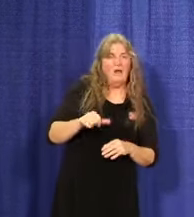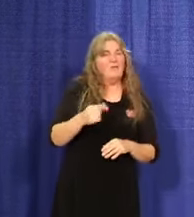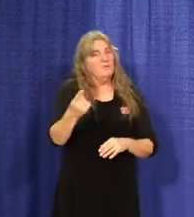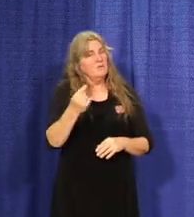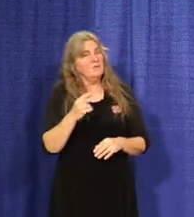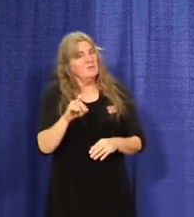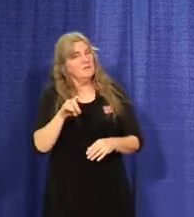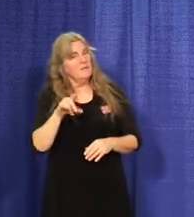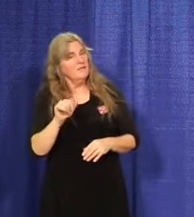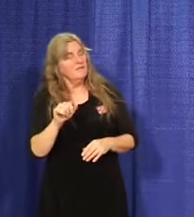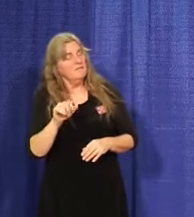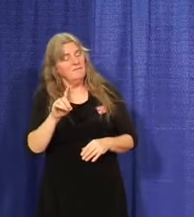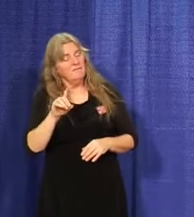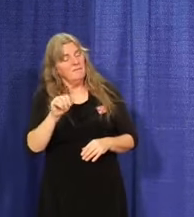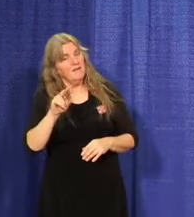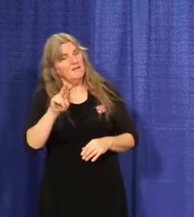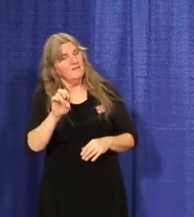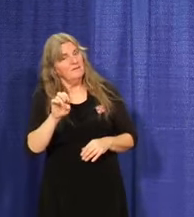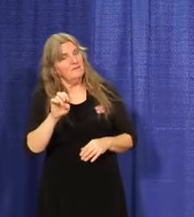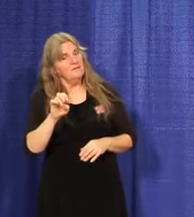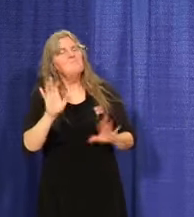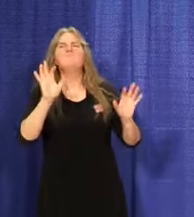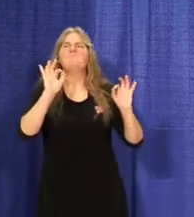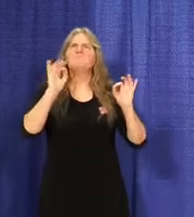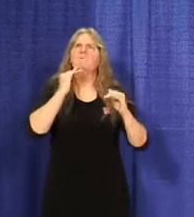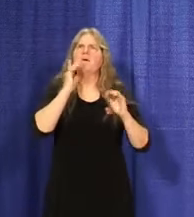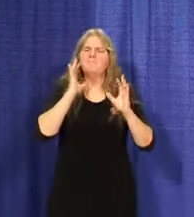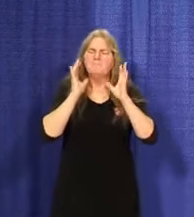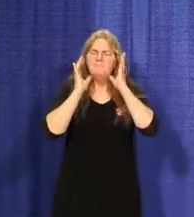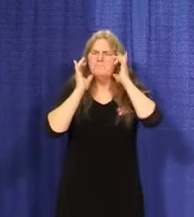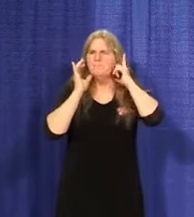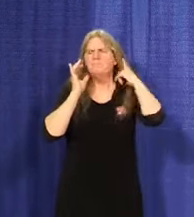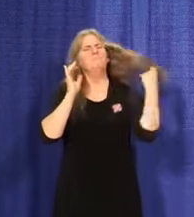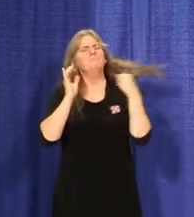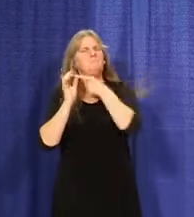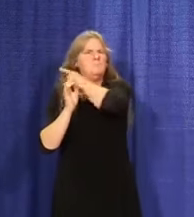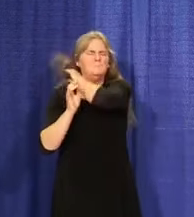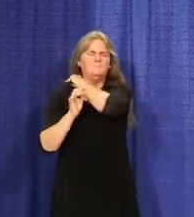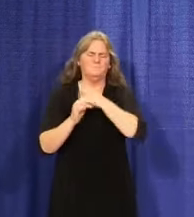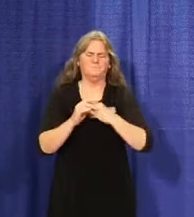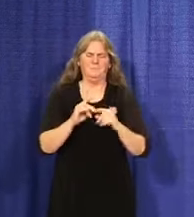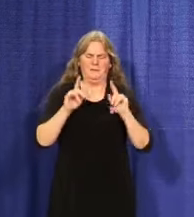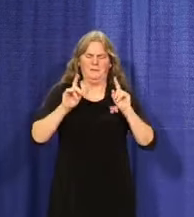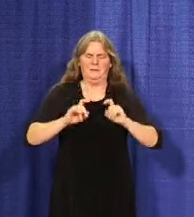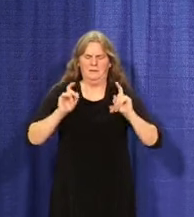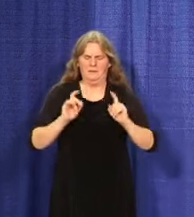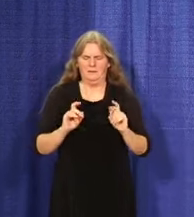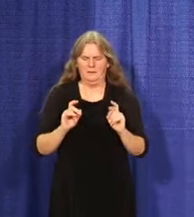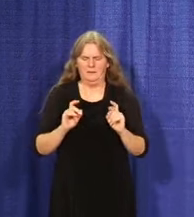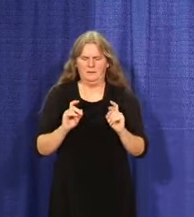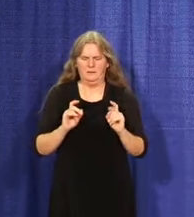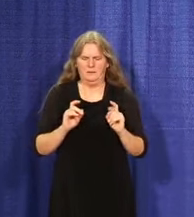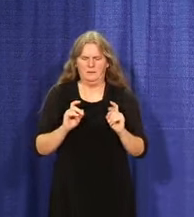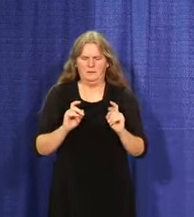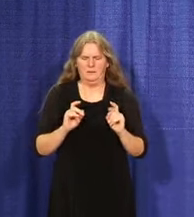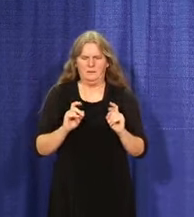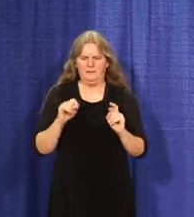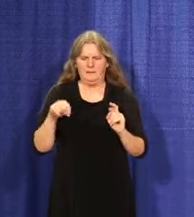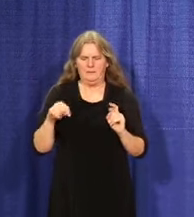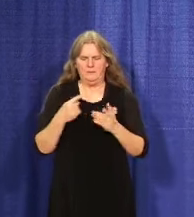Reporter: Yeah, thanks. Just on testing, we have heard from a couple people this week where they saw the testing